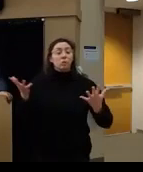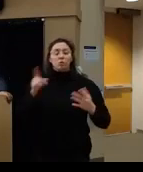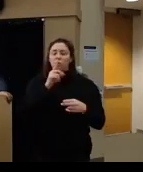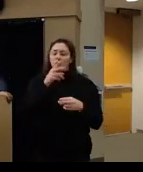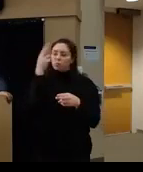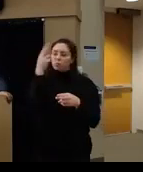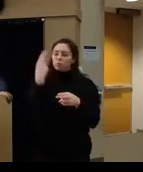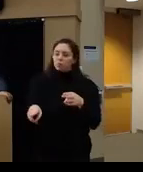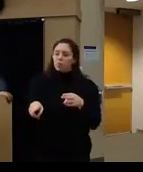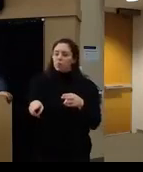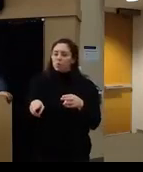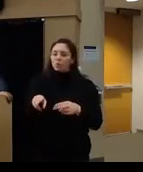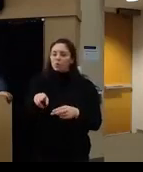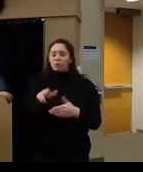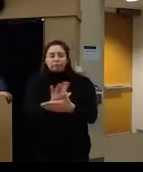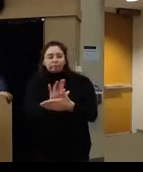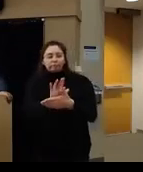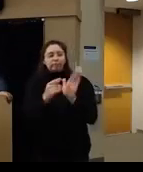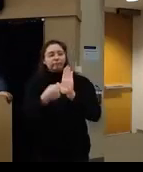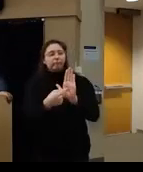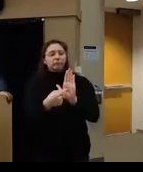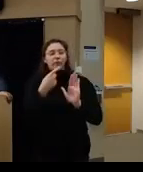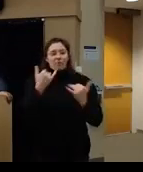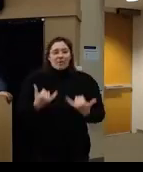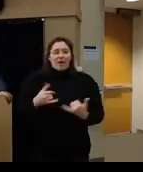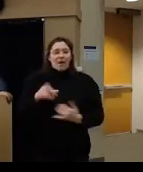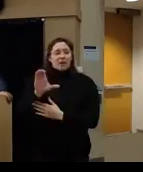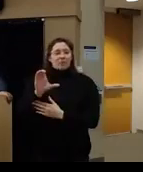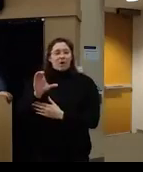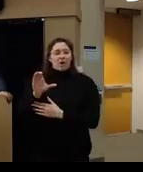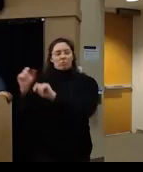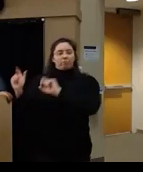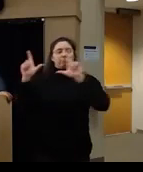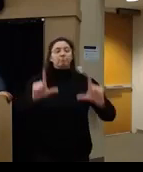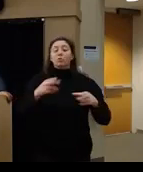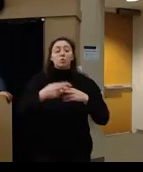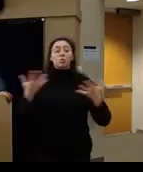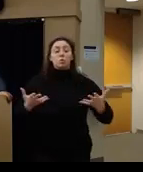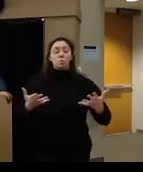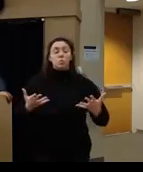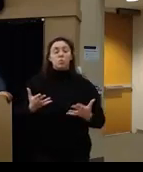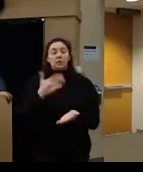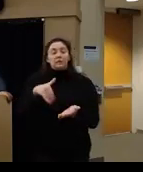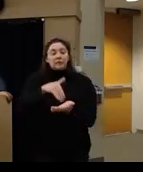short trailer from my current documentary which is called Central Lunatic Asylum For Colored